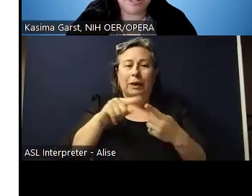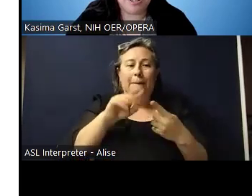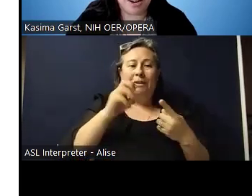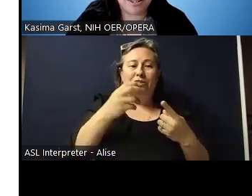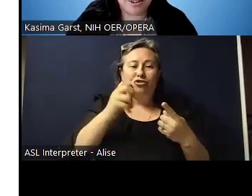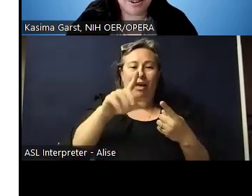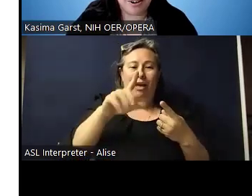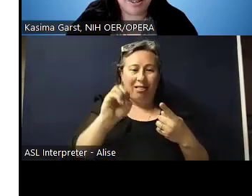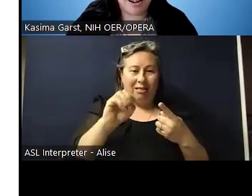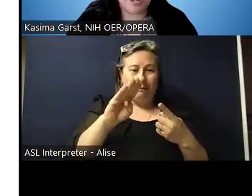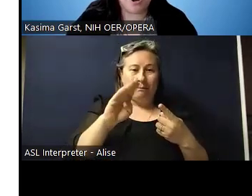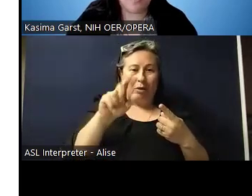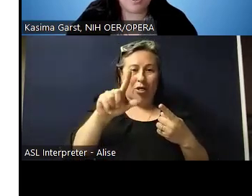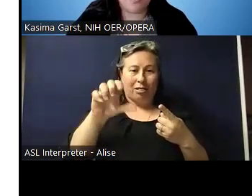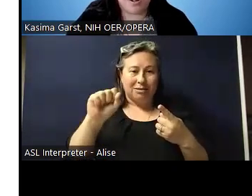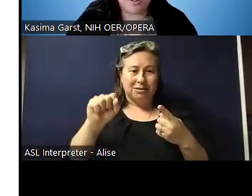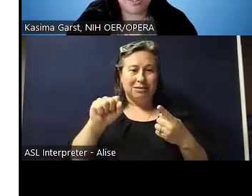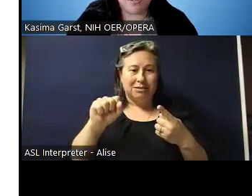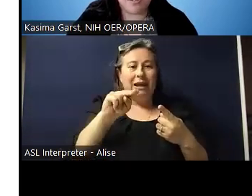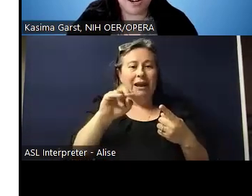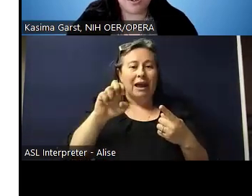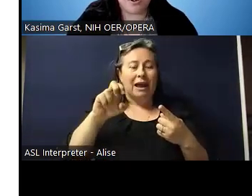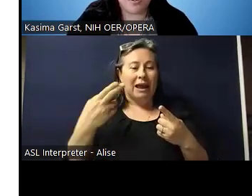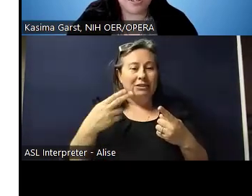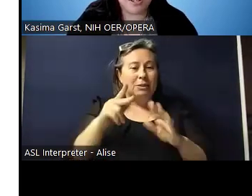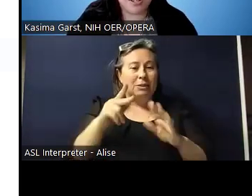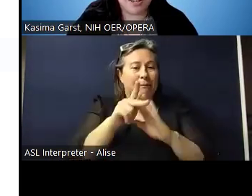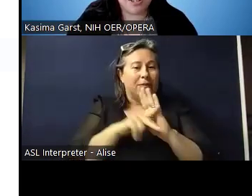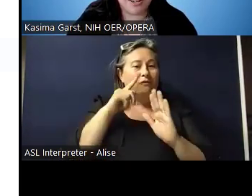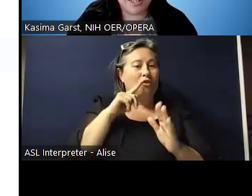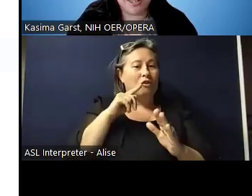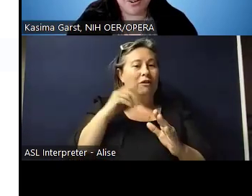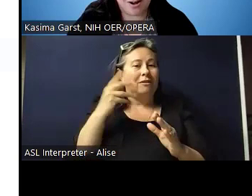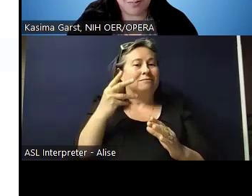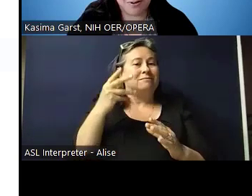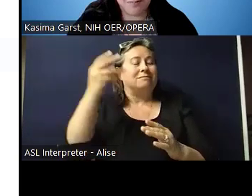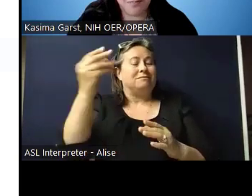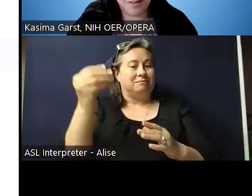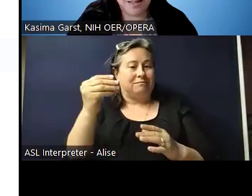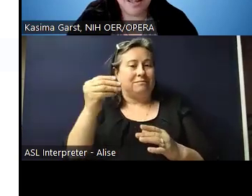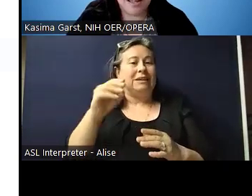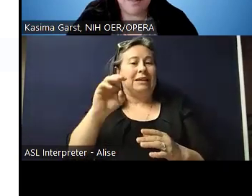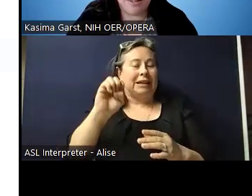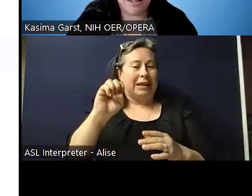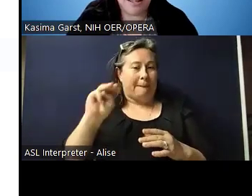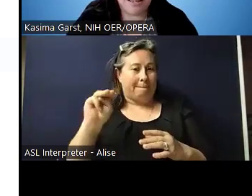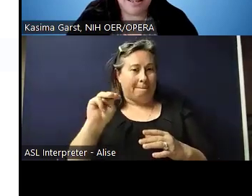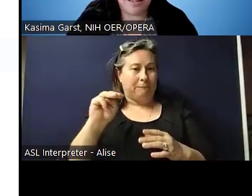the Director of the NIH Office of Policy for Extramural Research Administration, or OPERA, Emily Linde,